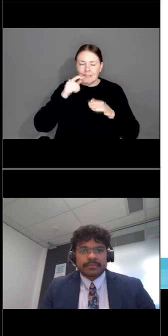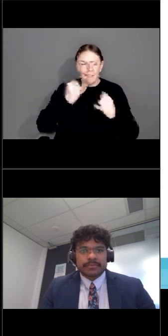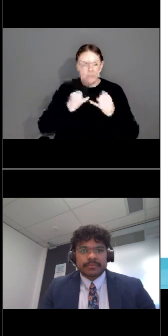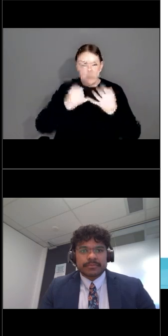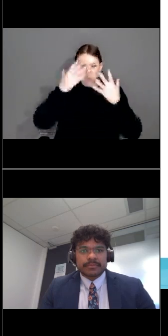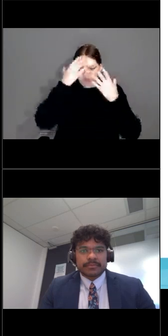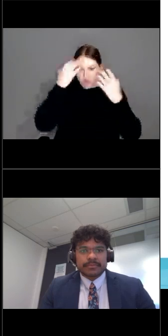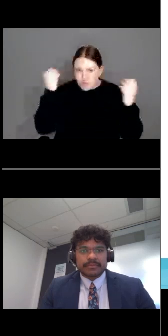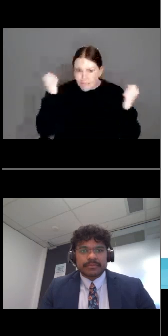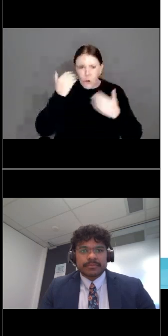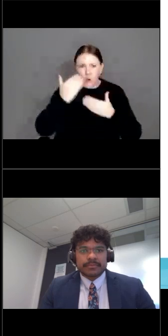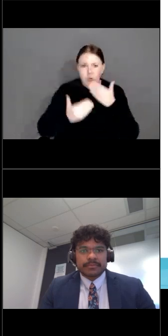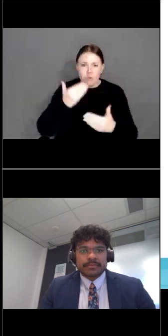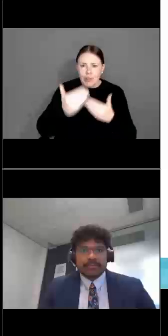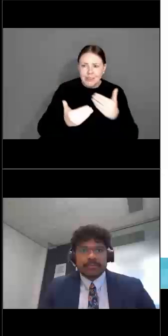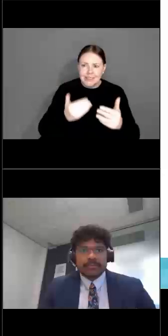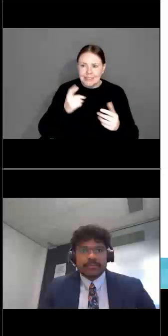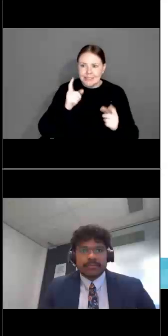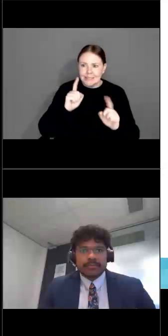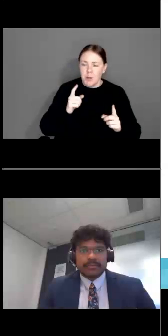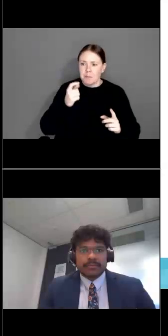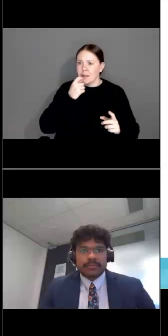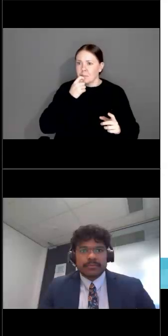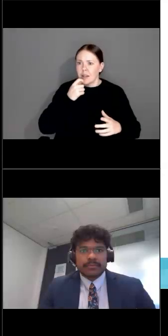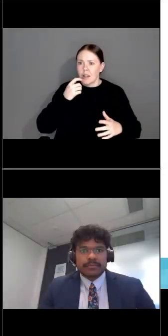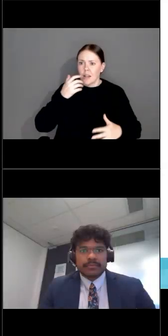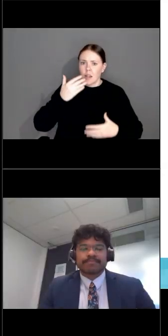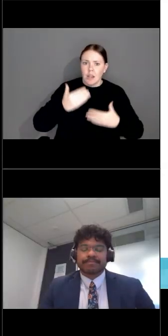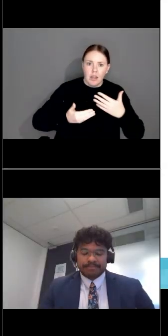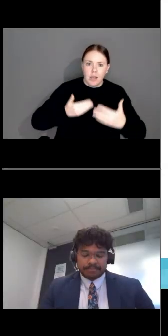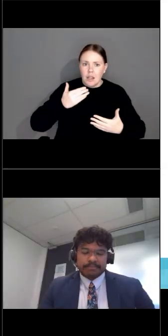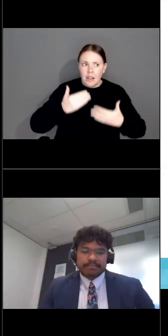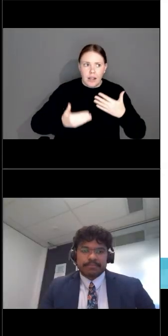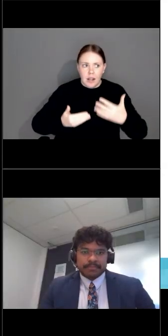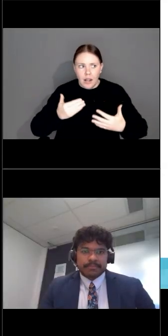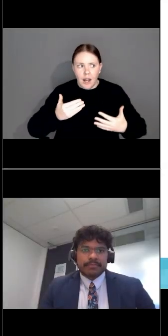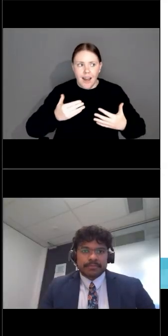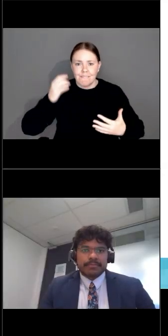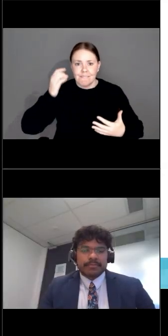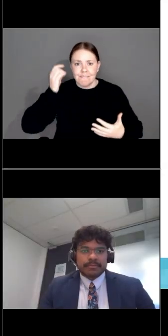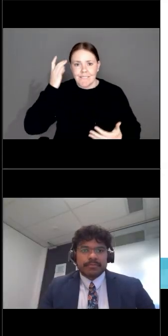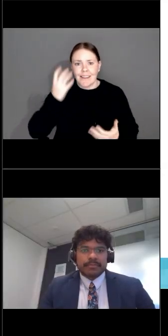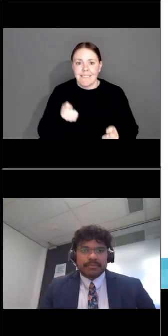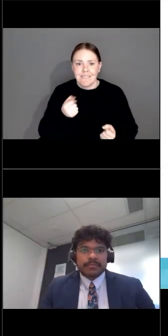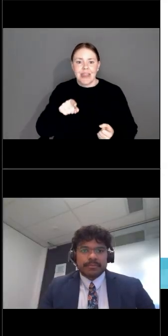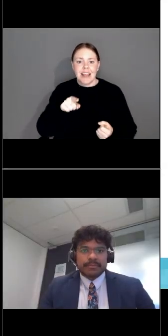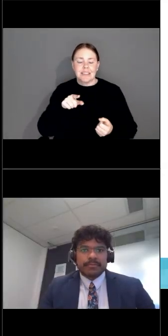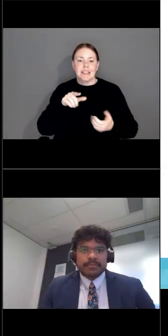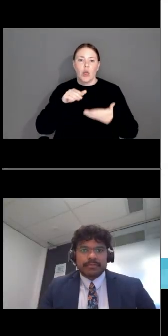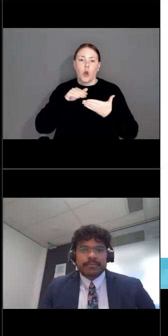using um colour and really simple language it helps people to understand what's coming next